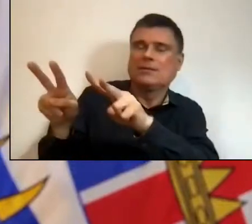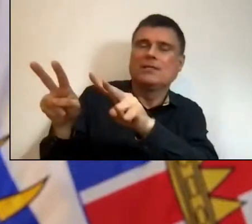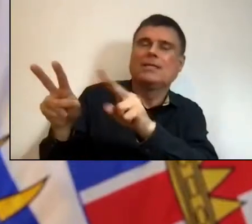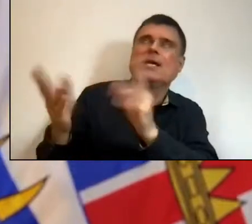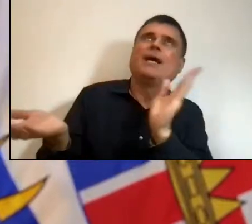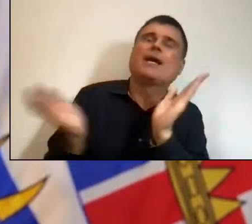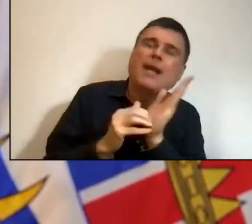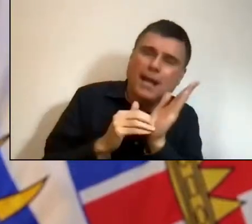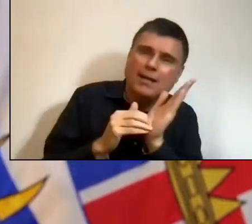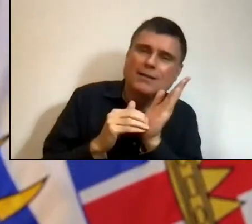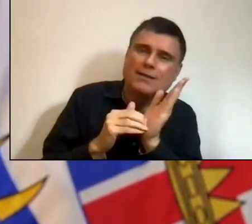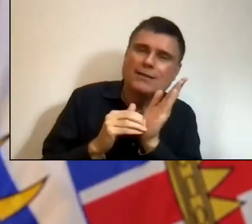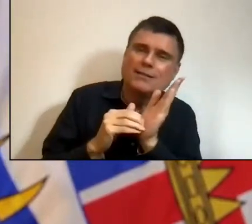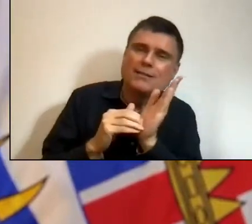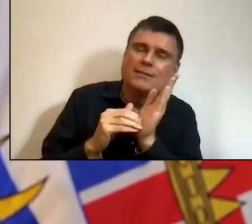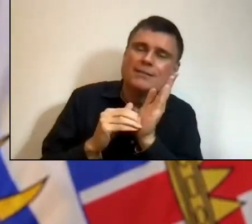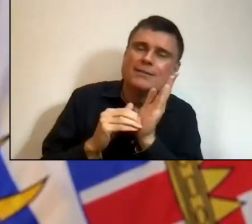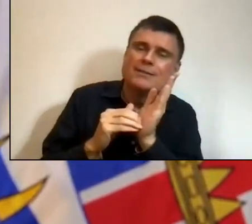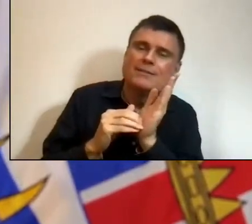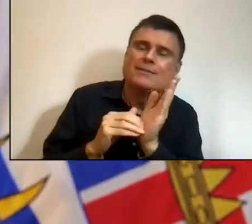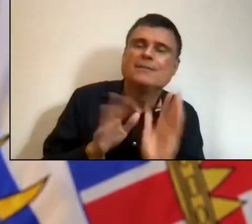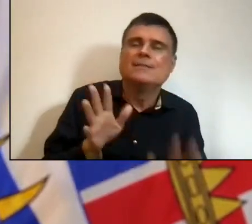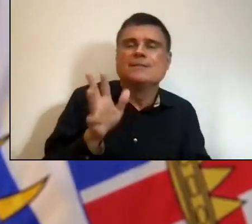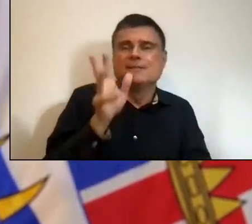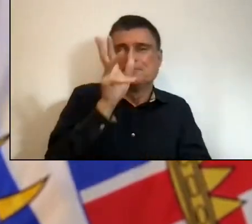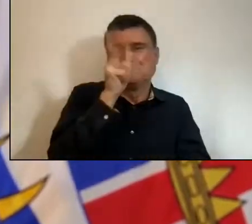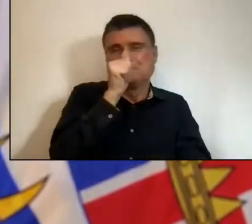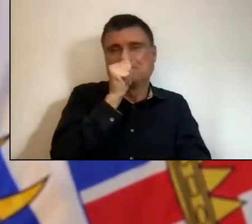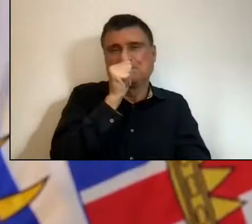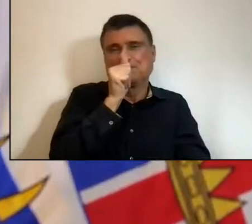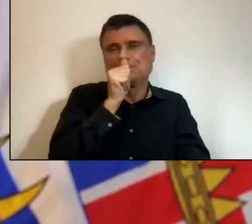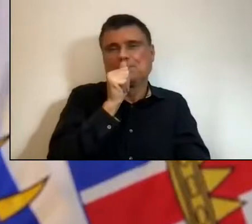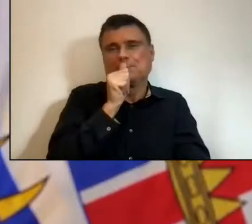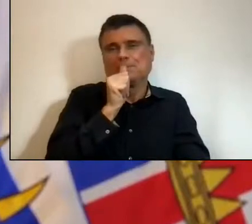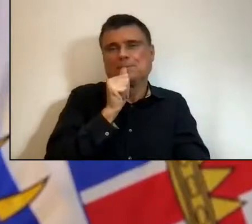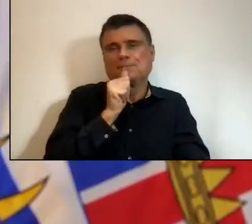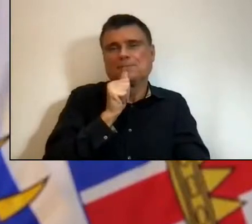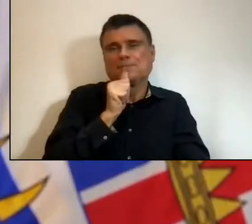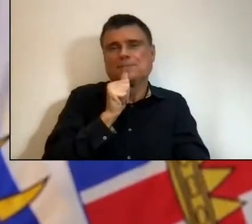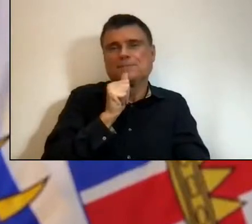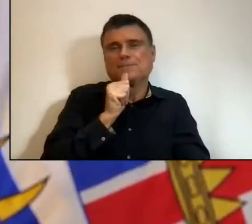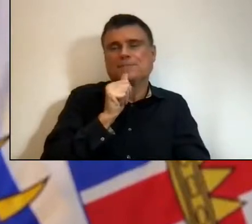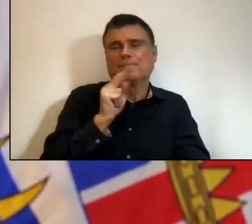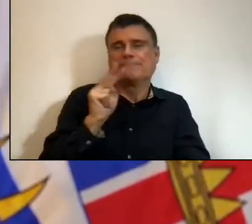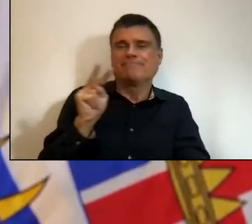and trying to understand it.